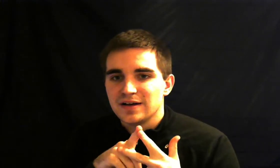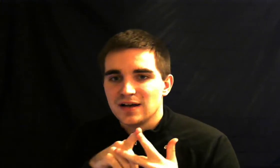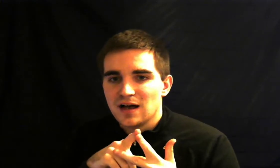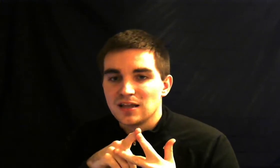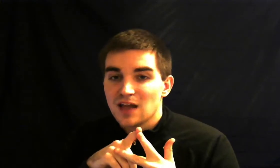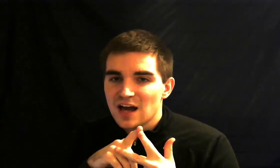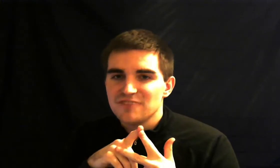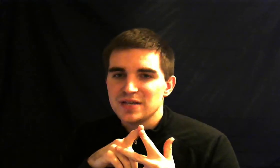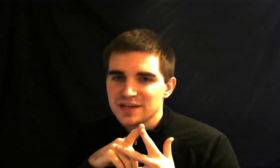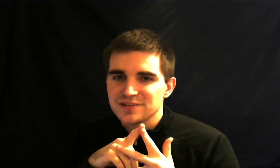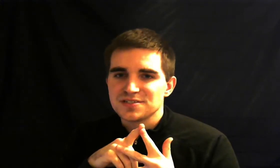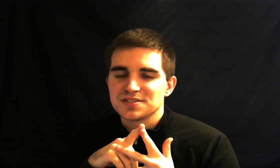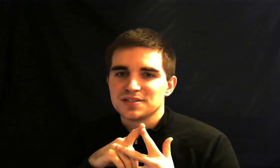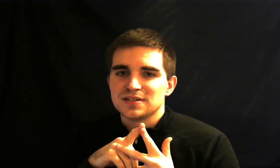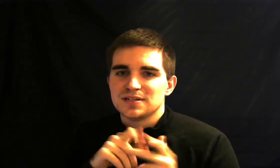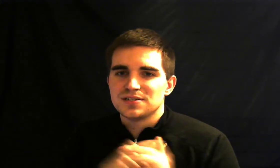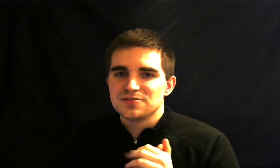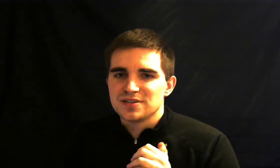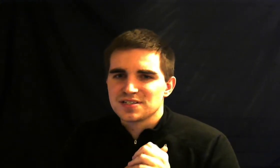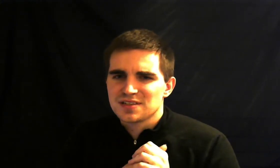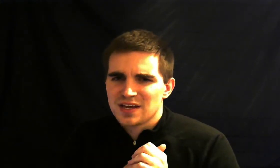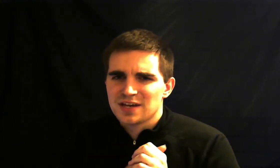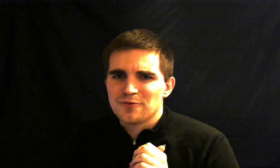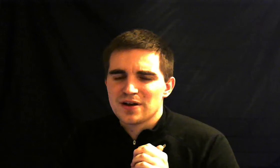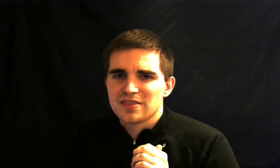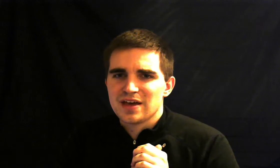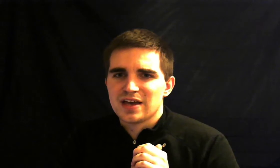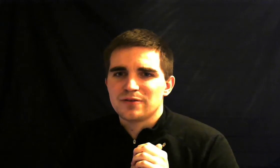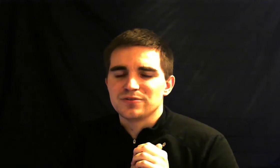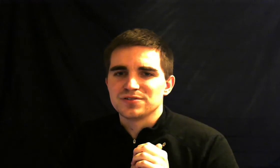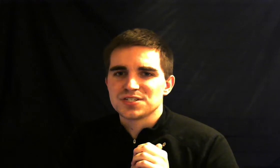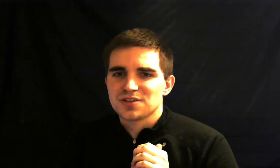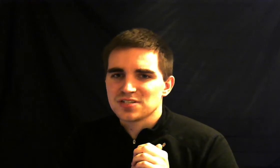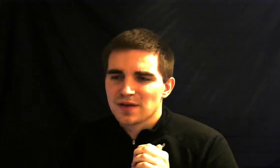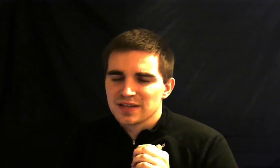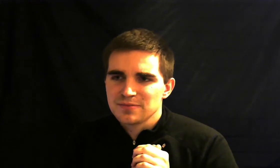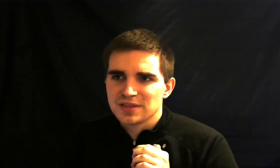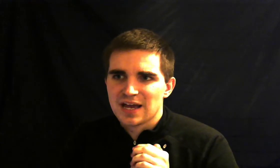lot of beginners do this thing where they will start spelling but they have